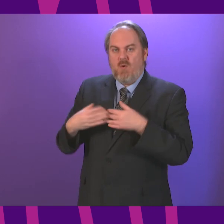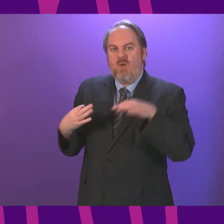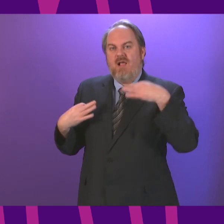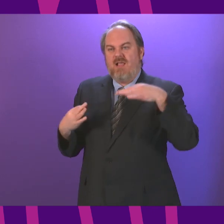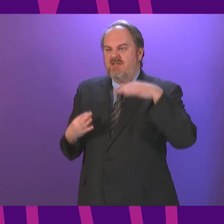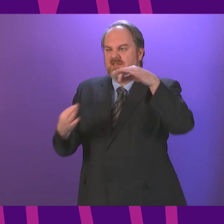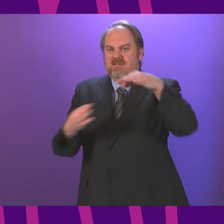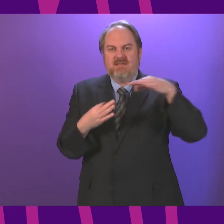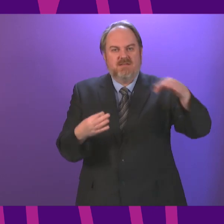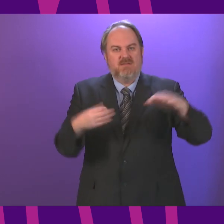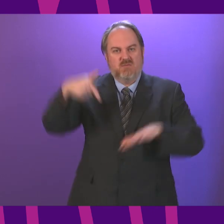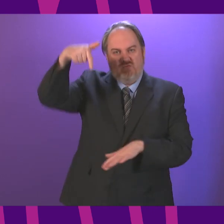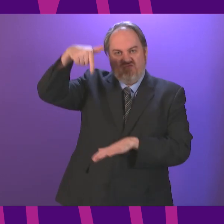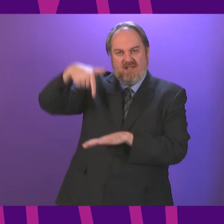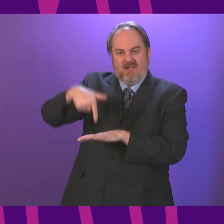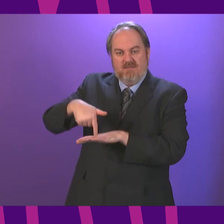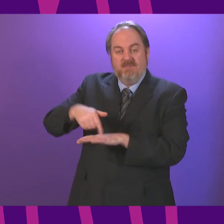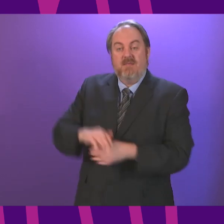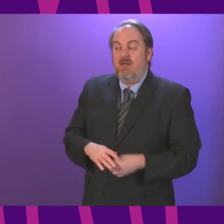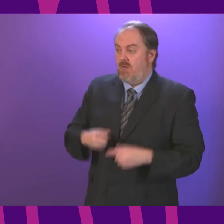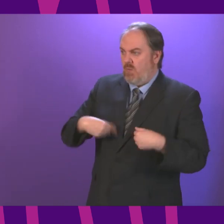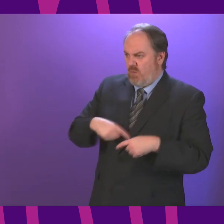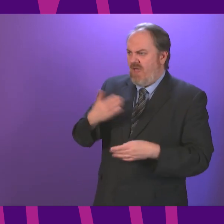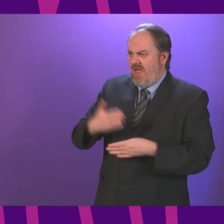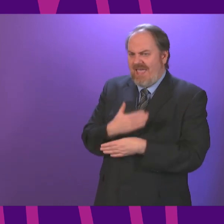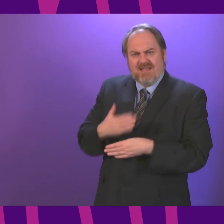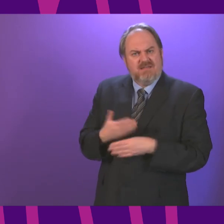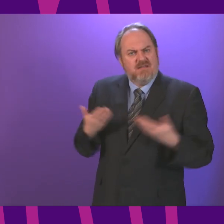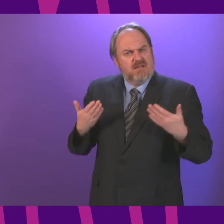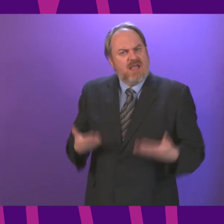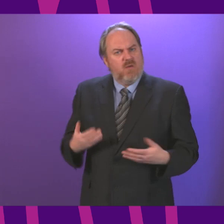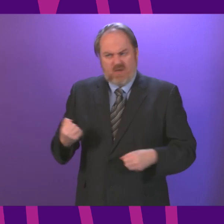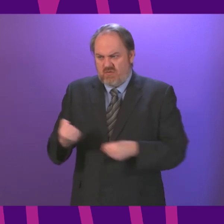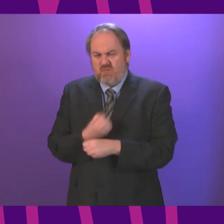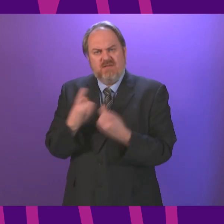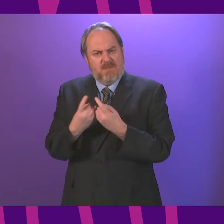The First Minister: First, we will not fail to act now and are not failing to act now. Our climate change plan